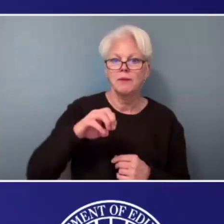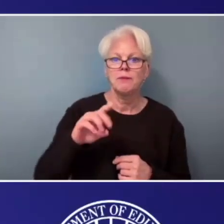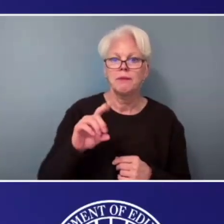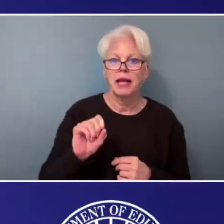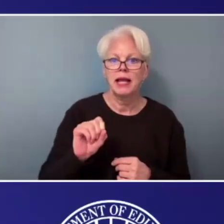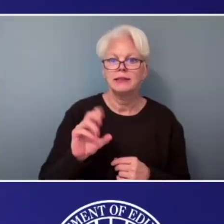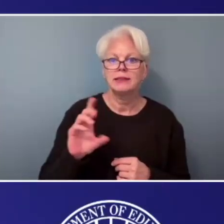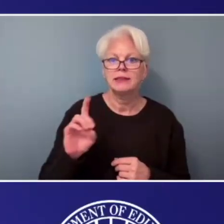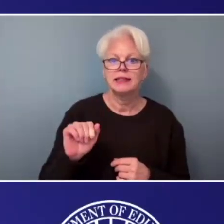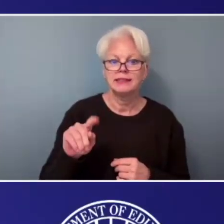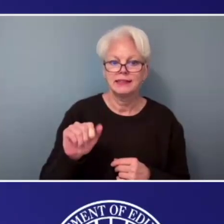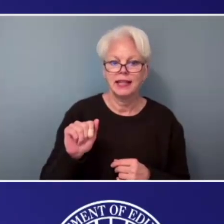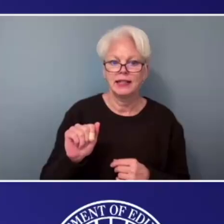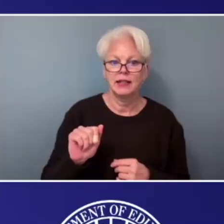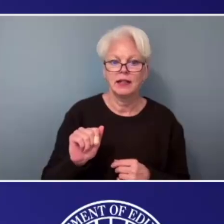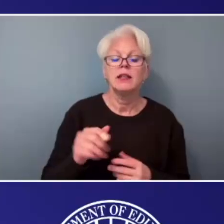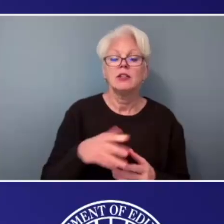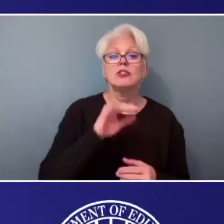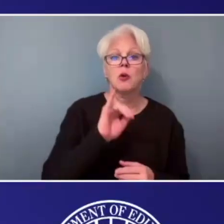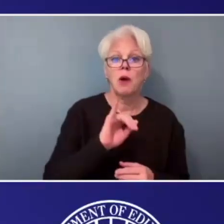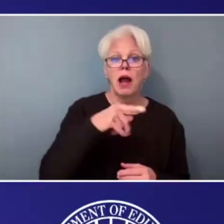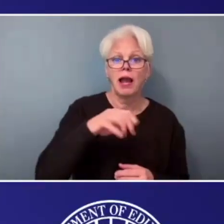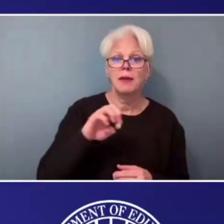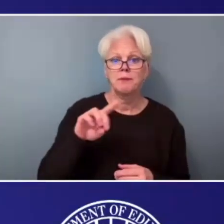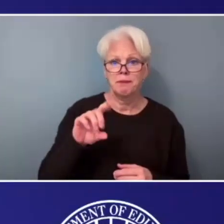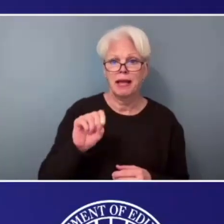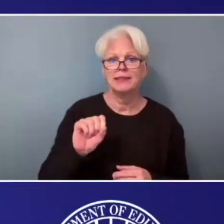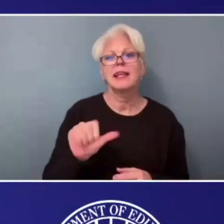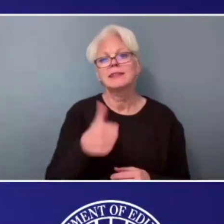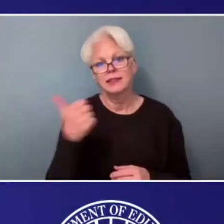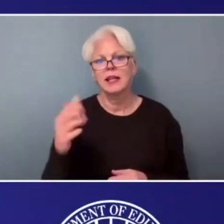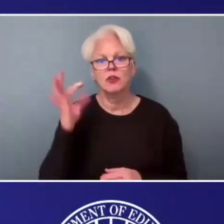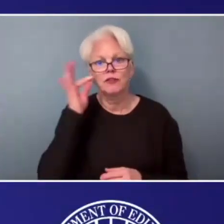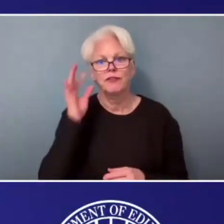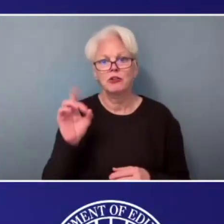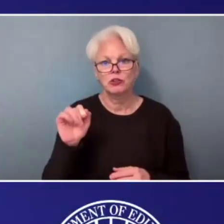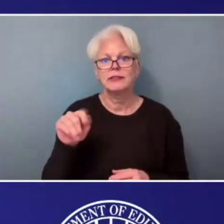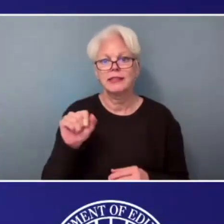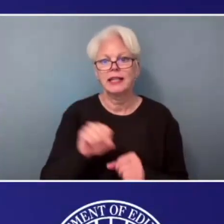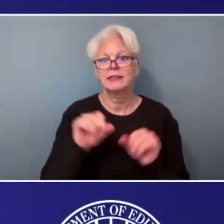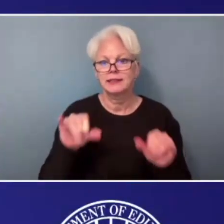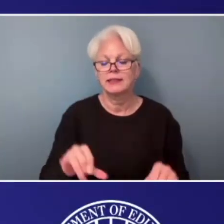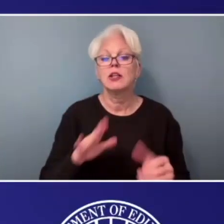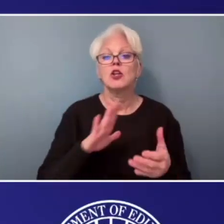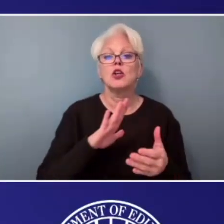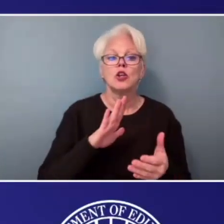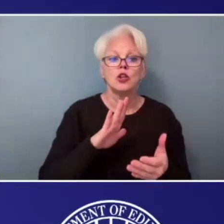So in IPEDS, which is another Federal data system, schools had to classify whether